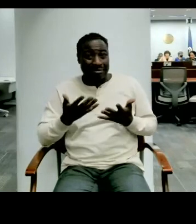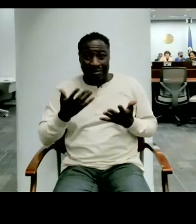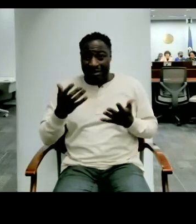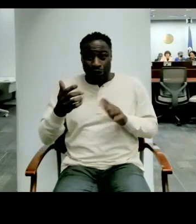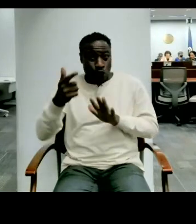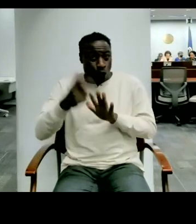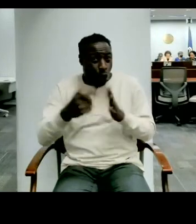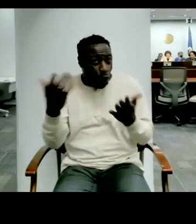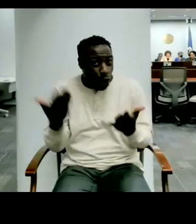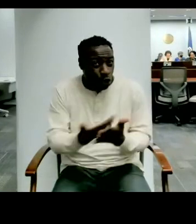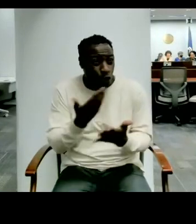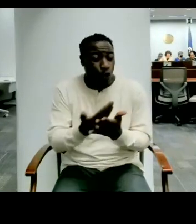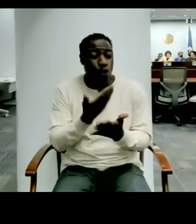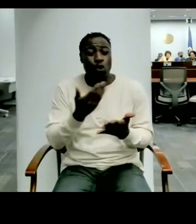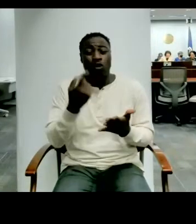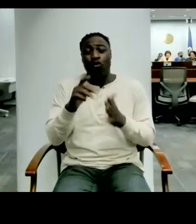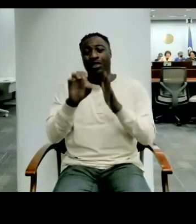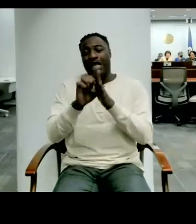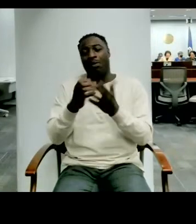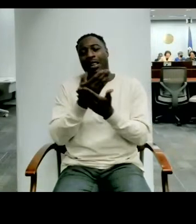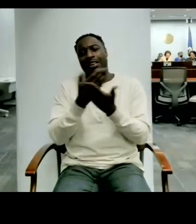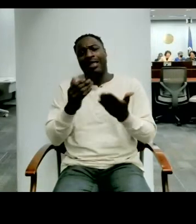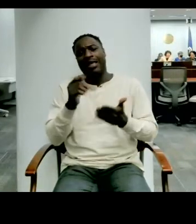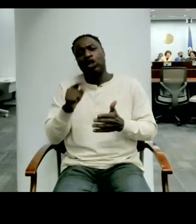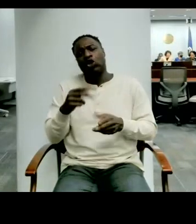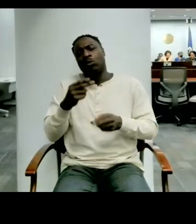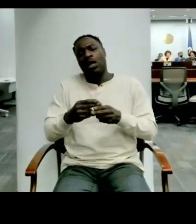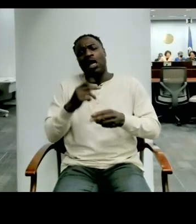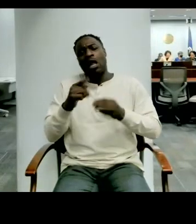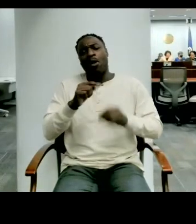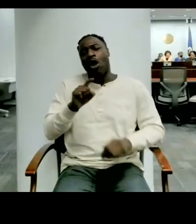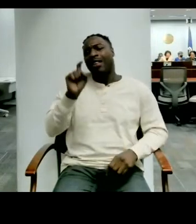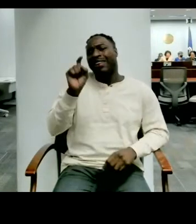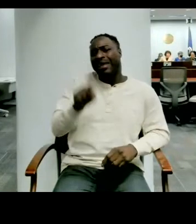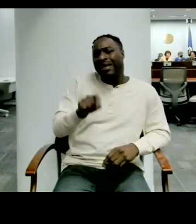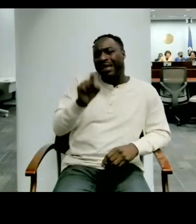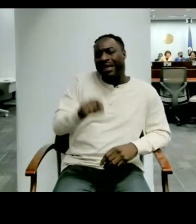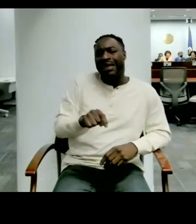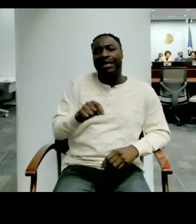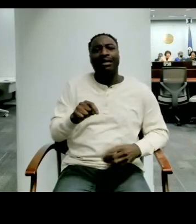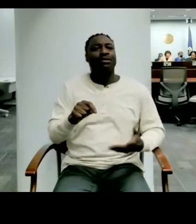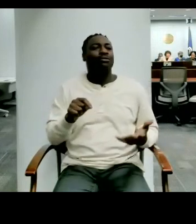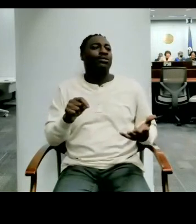Um, for example things that you mentioned about the need um that someone should not be required